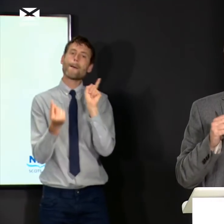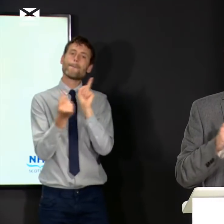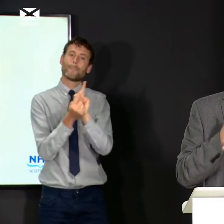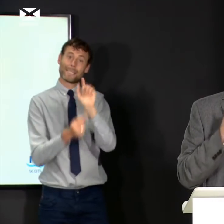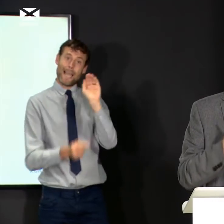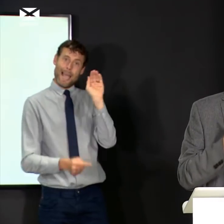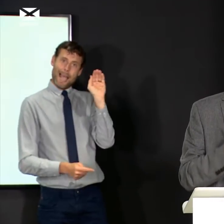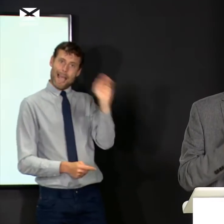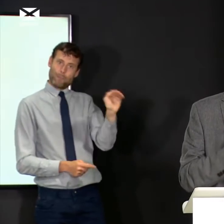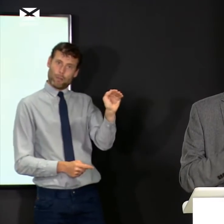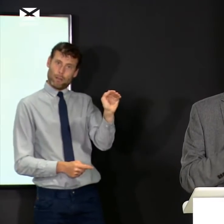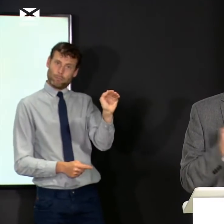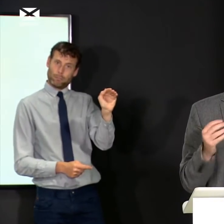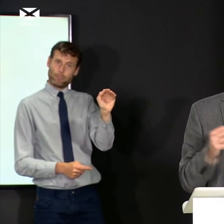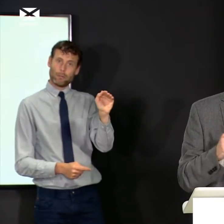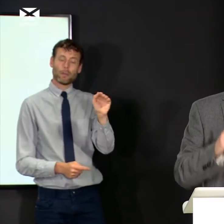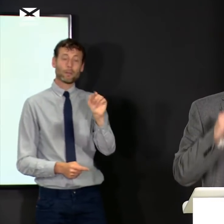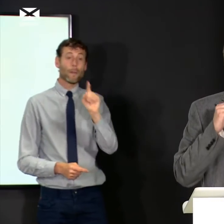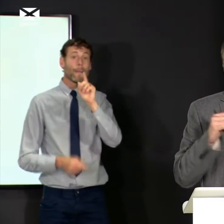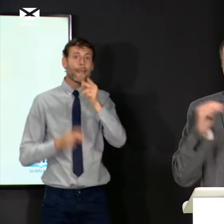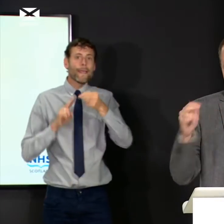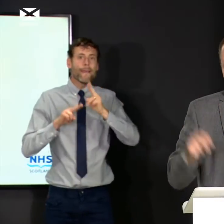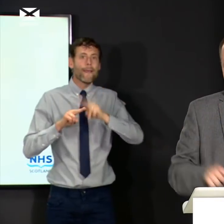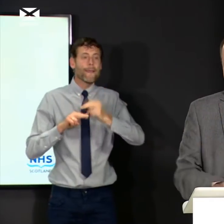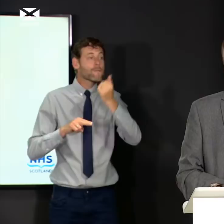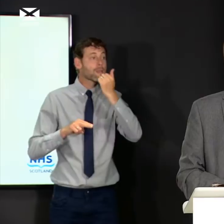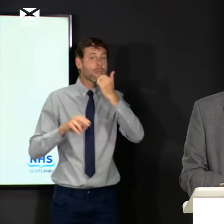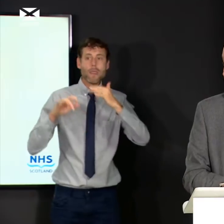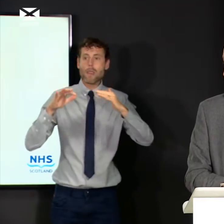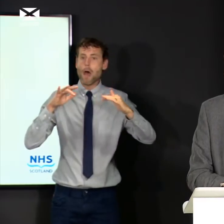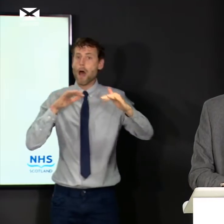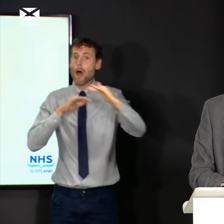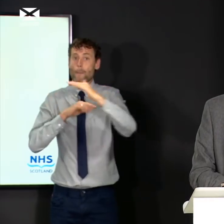gradually, if the numbers stay down as we just described, we will get back to normal.